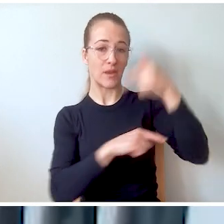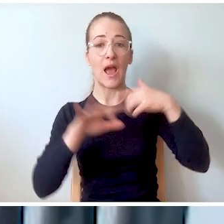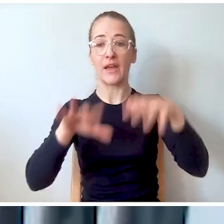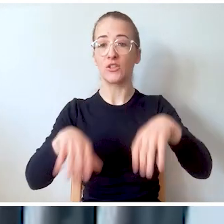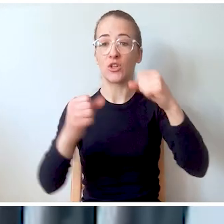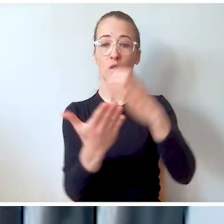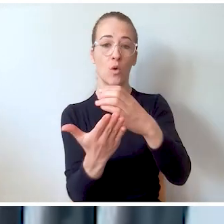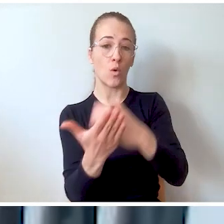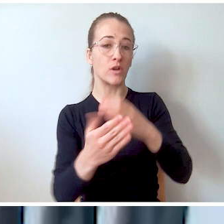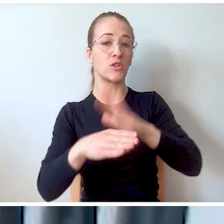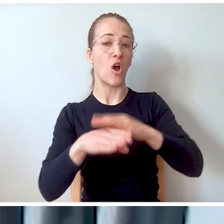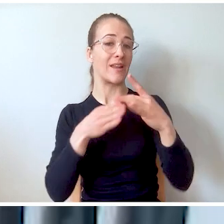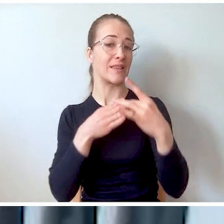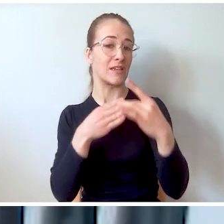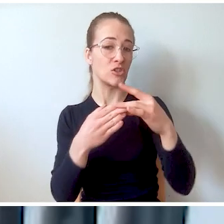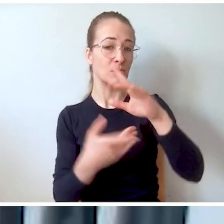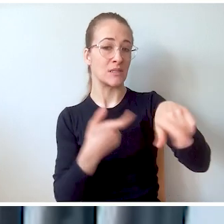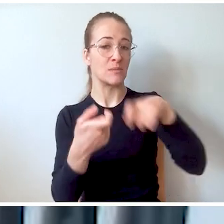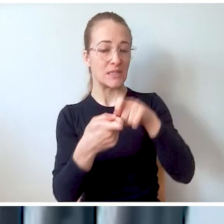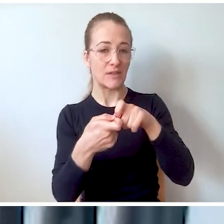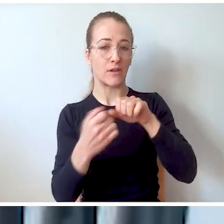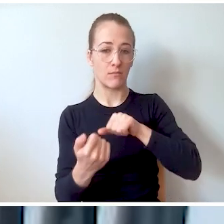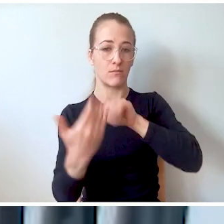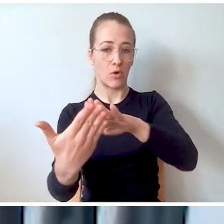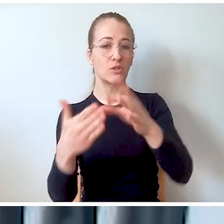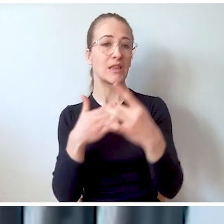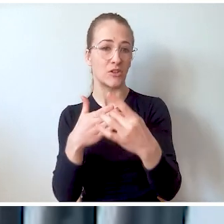on a specific paradigm of leadership, adaptive leadership,